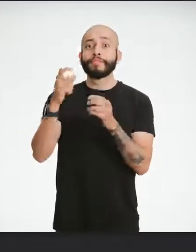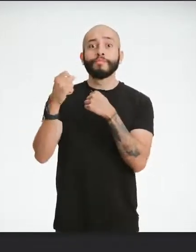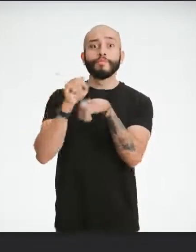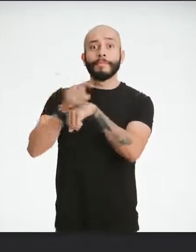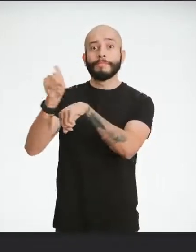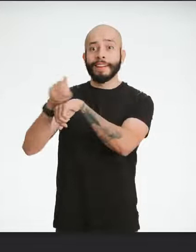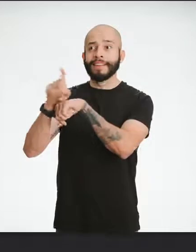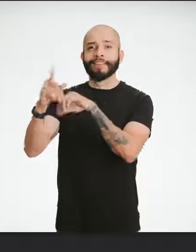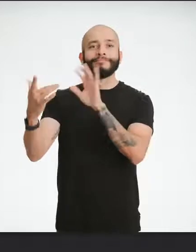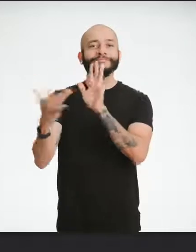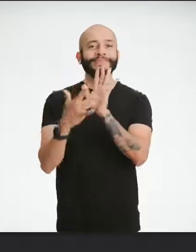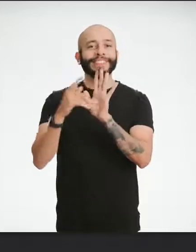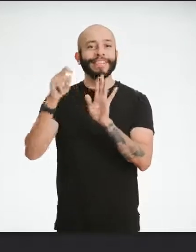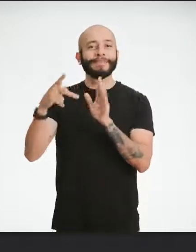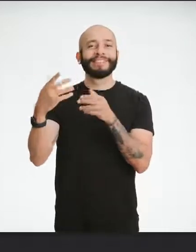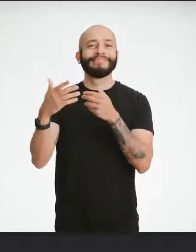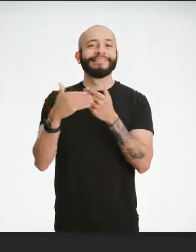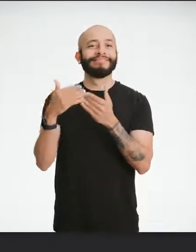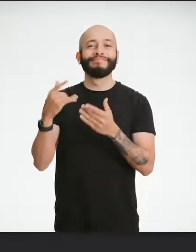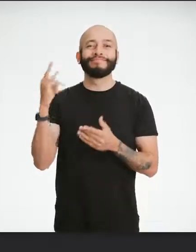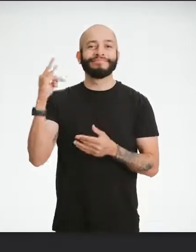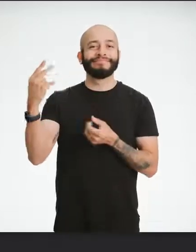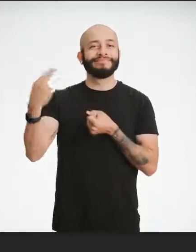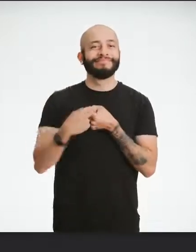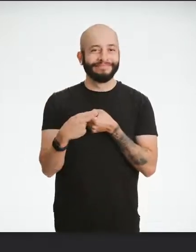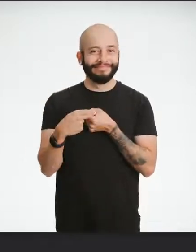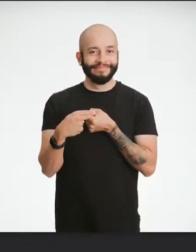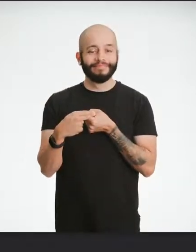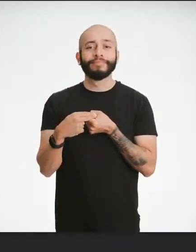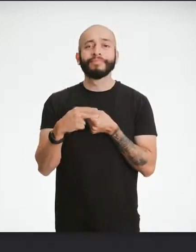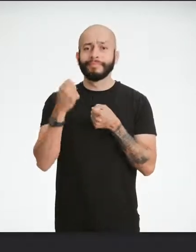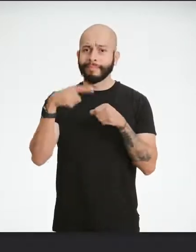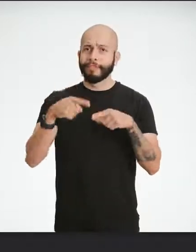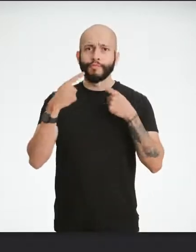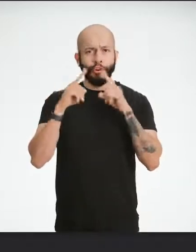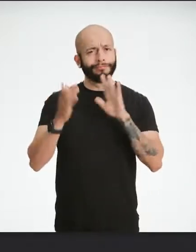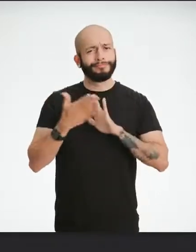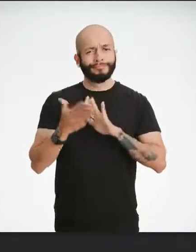when they tap the link to join. And of course, this works without compromising privacy.